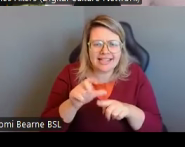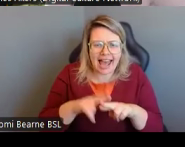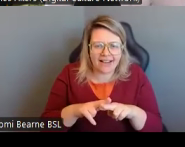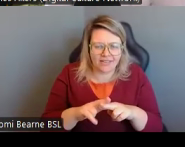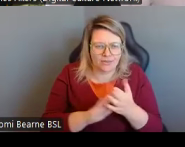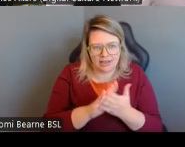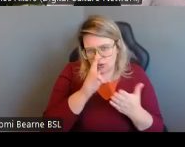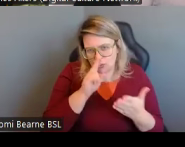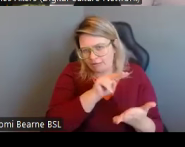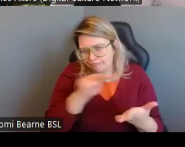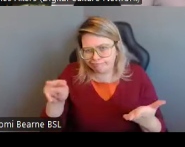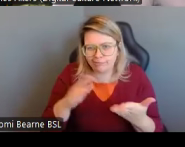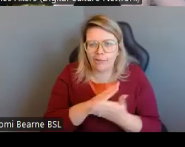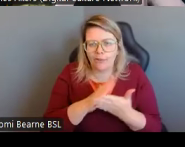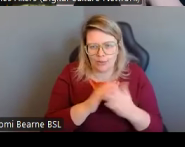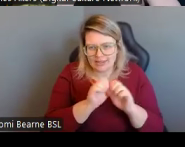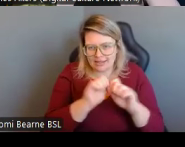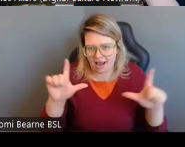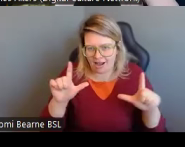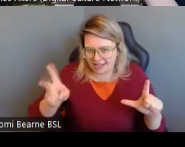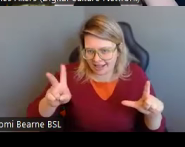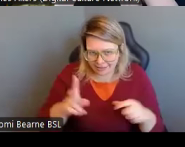If you're thinking about the ways that you might want to harnes data,